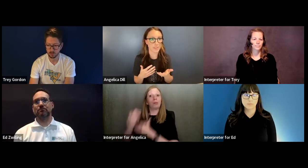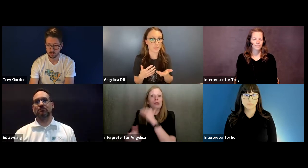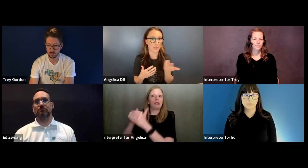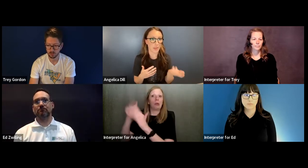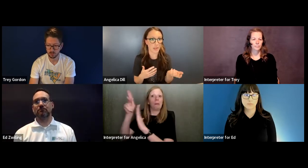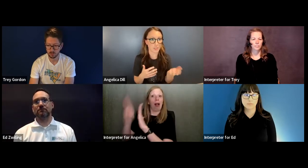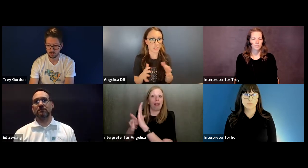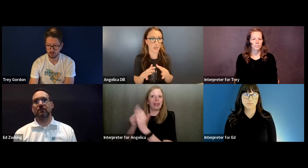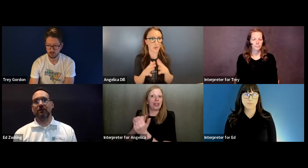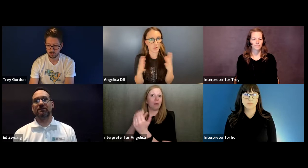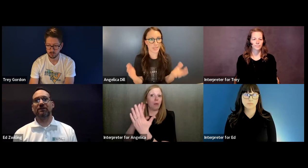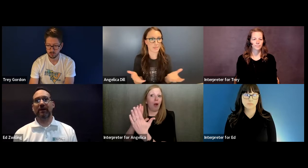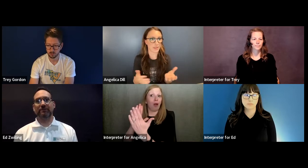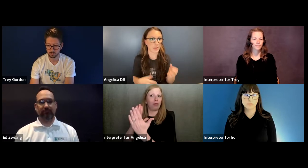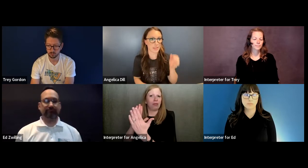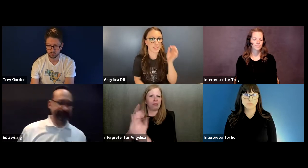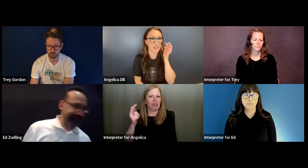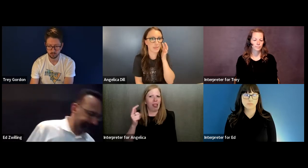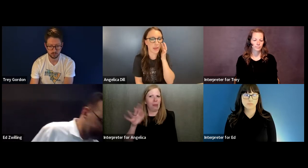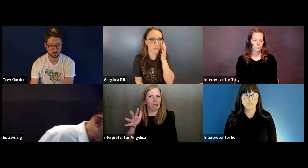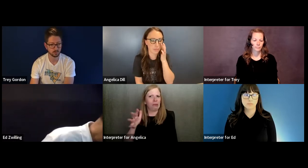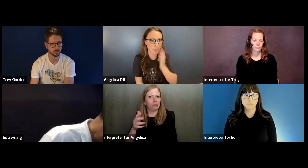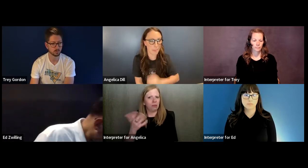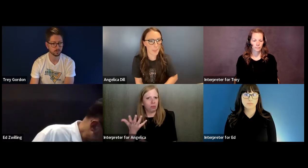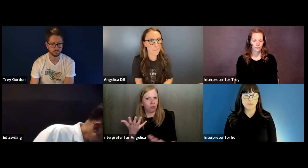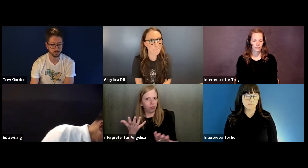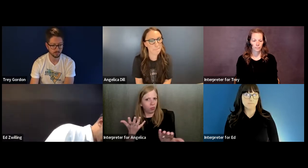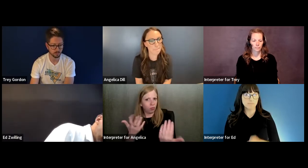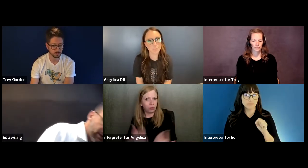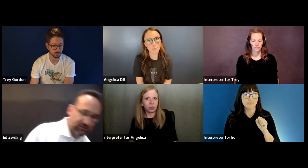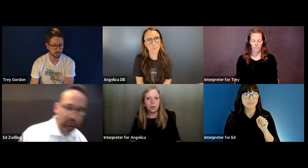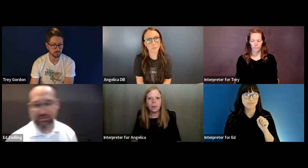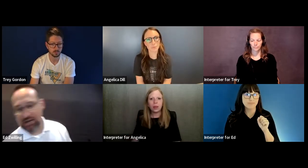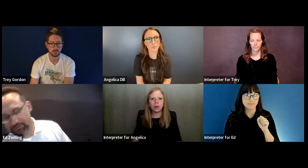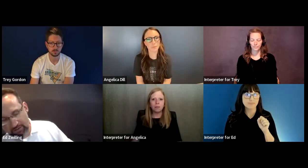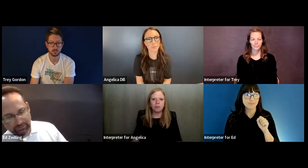something of that nature and what types of things yeah yeah yeah no that's the question i was i was